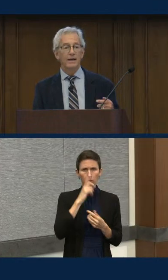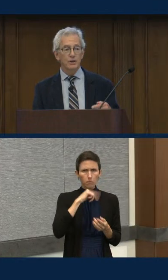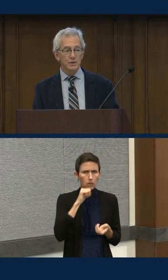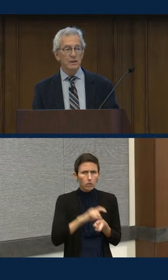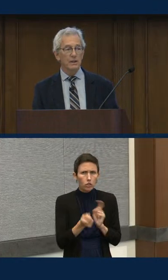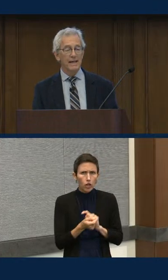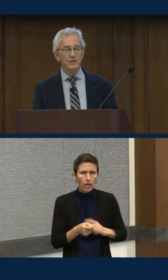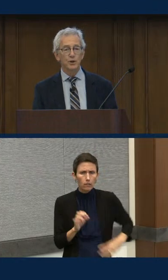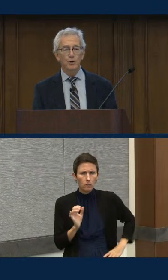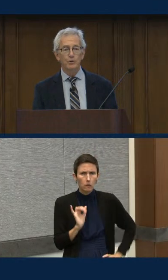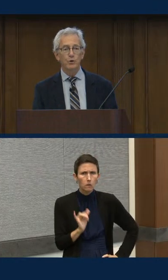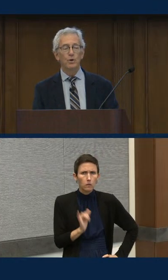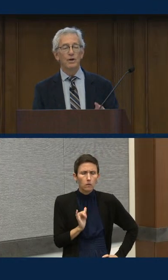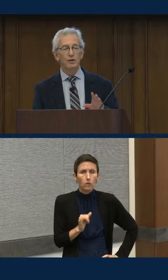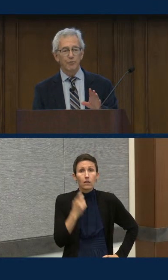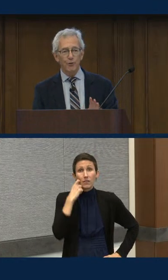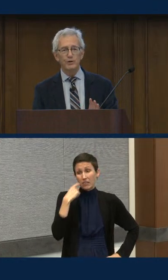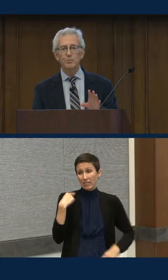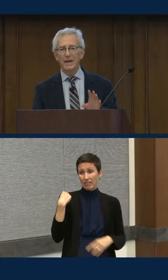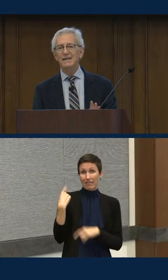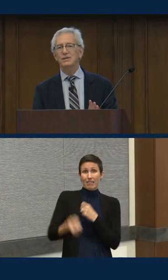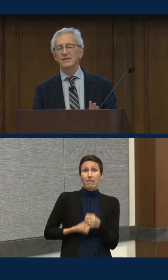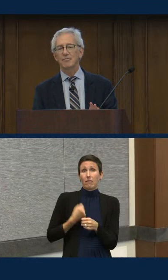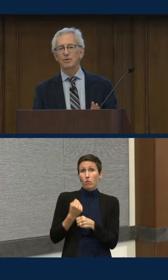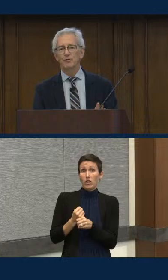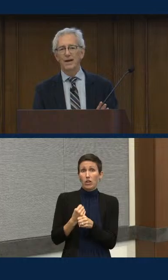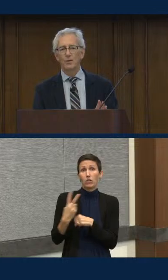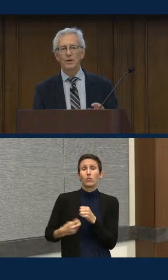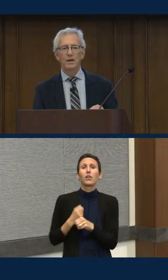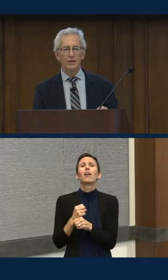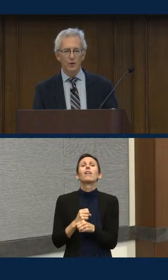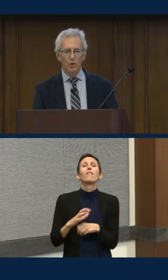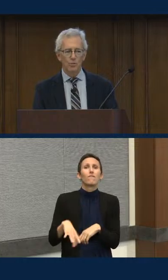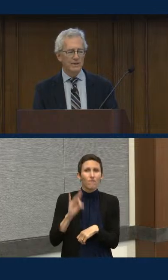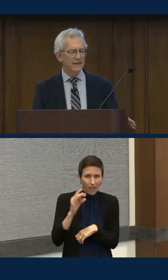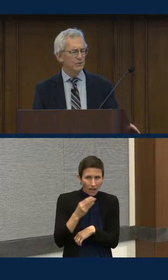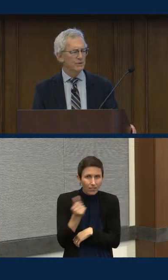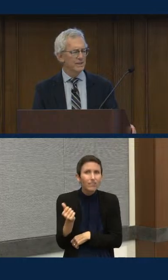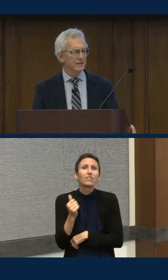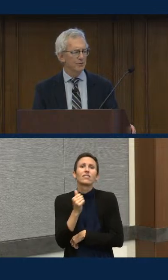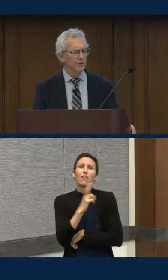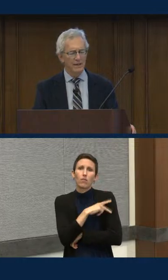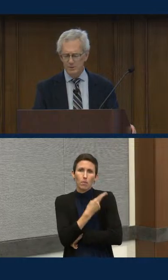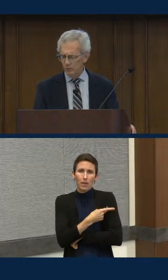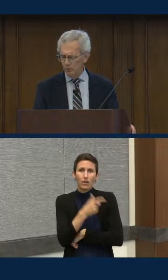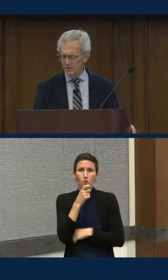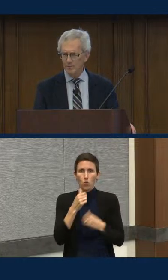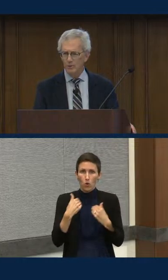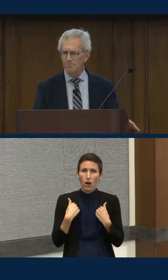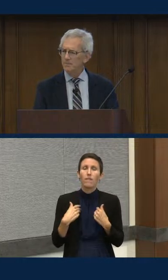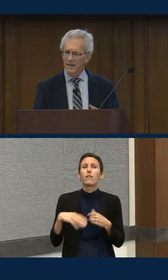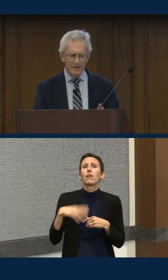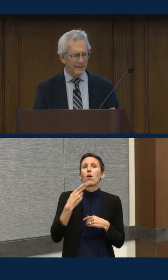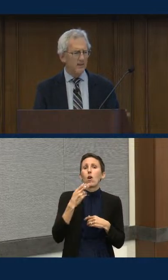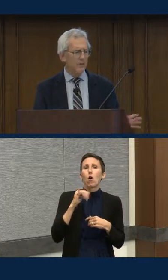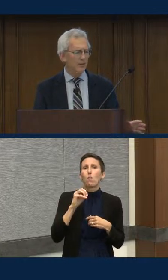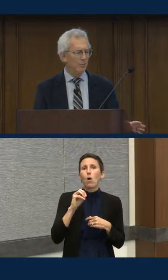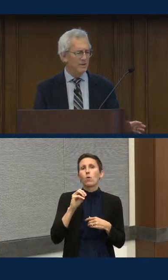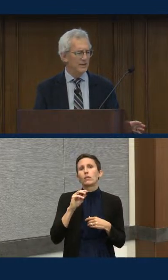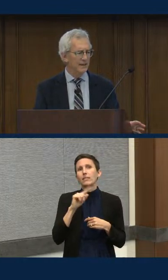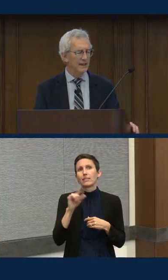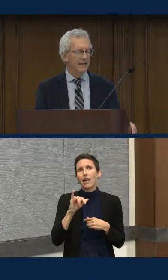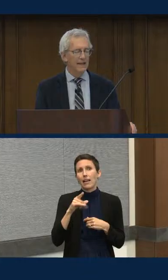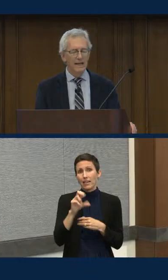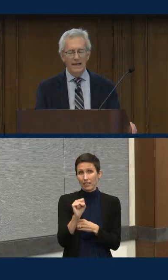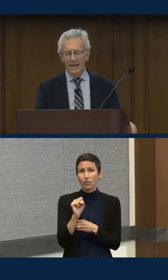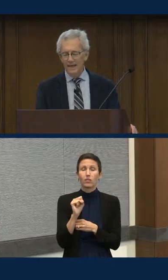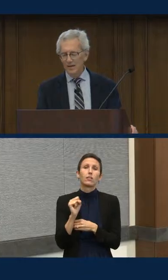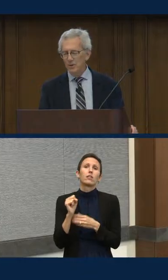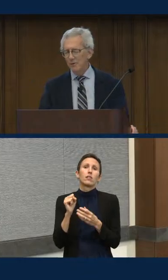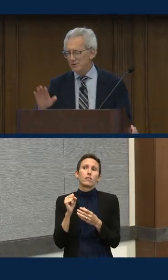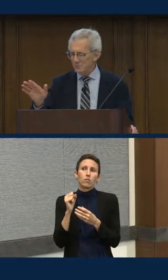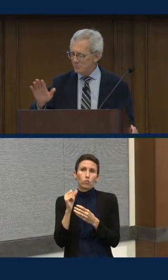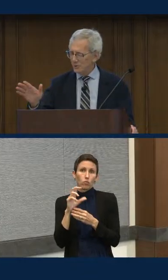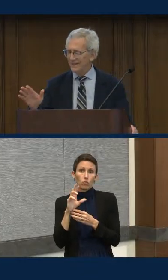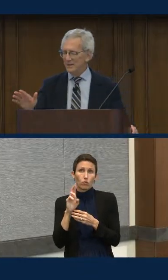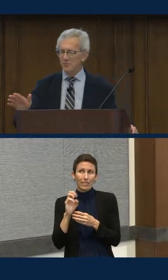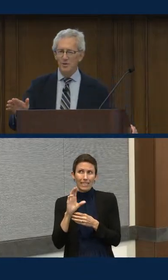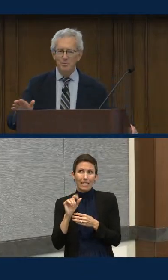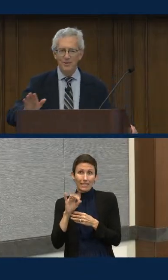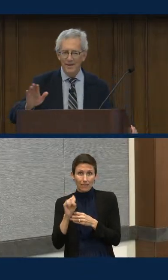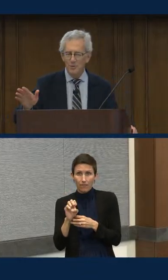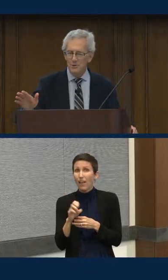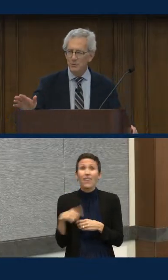year or two the first patients